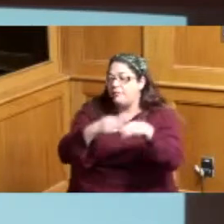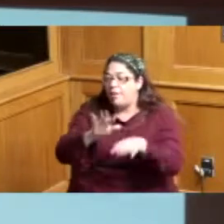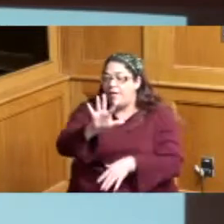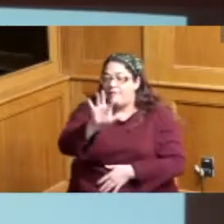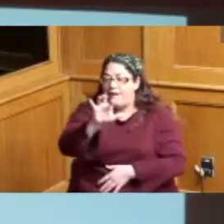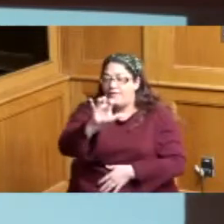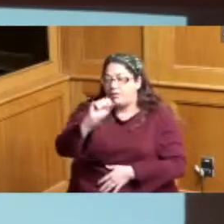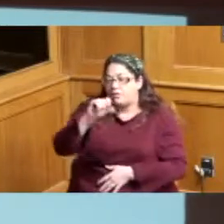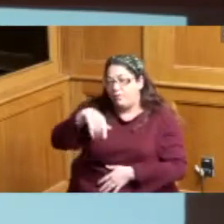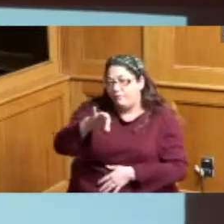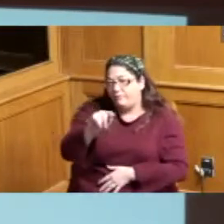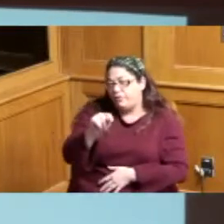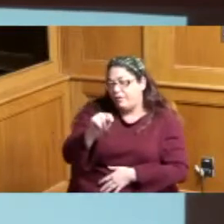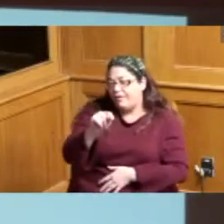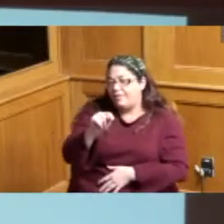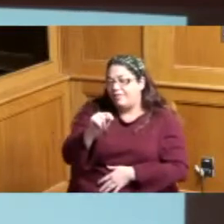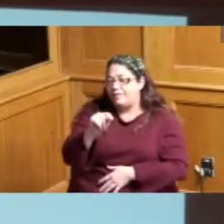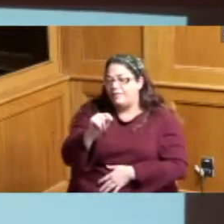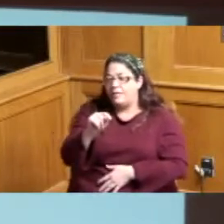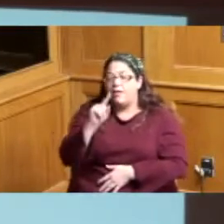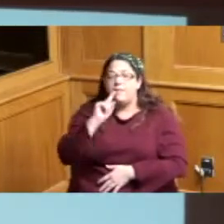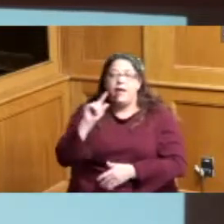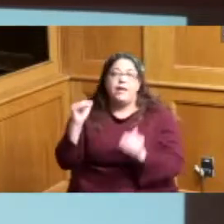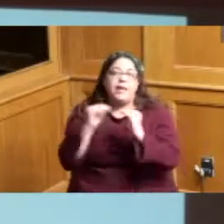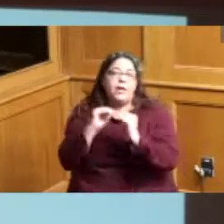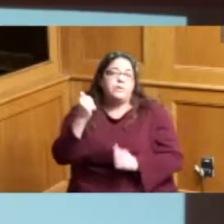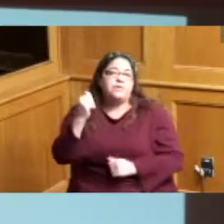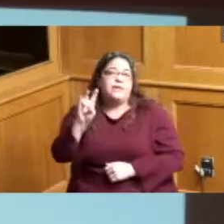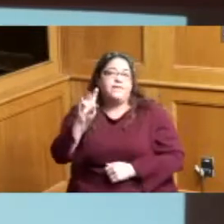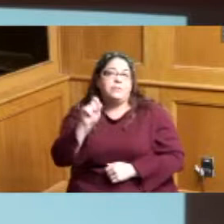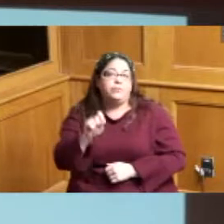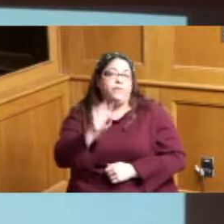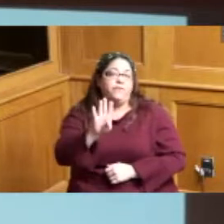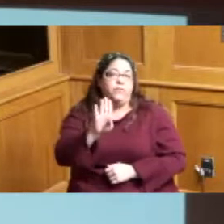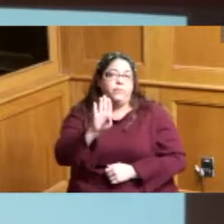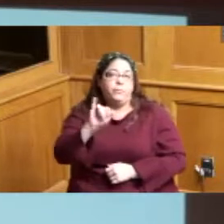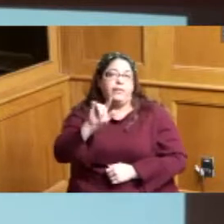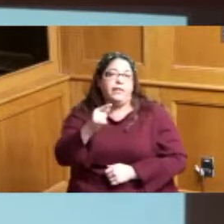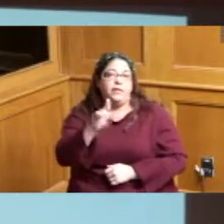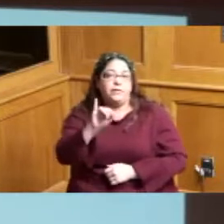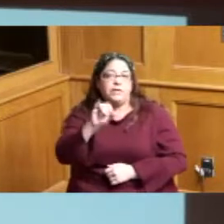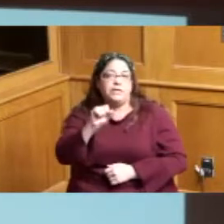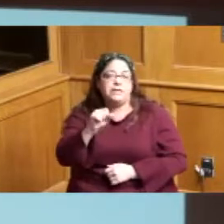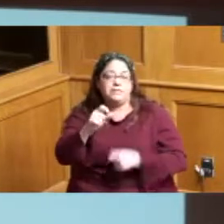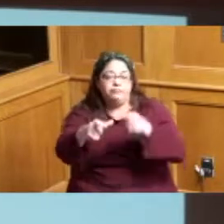of basic unit so they'll have 17 billing units and that translates to about 60 a month if the